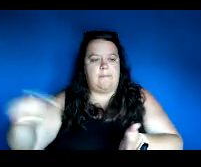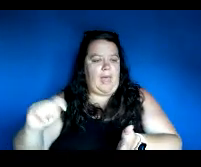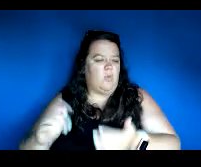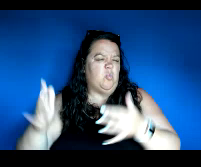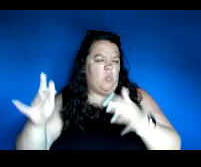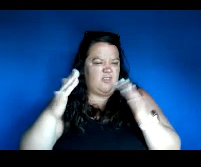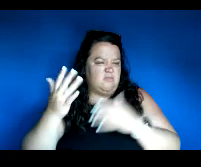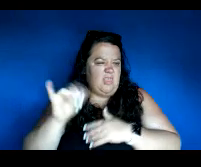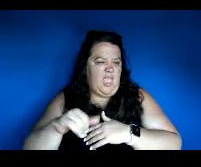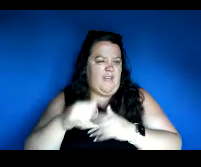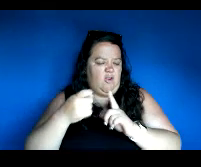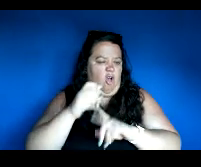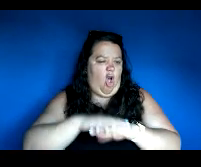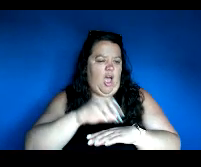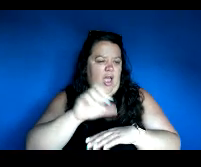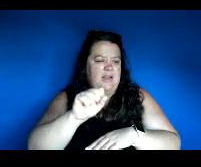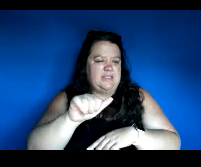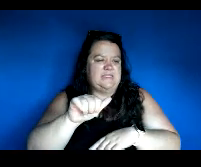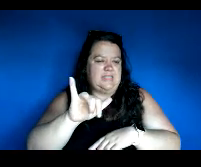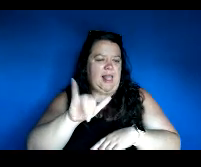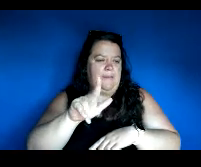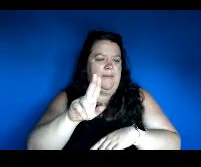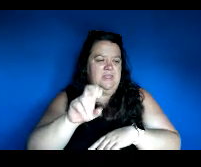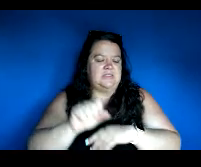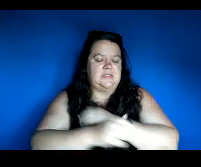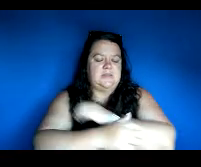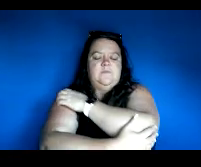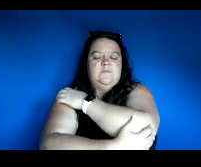The other thing that the professors are gonna do